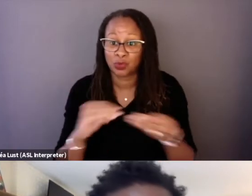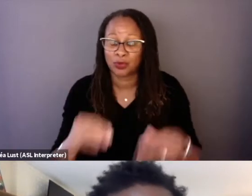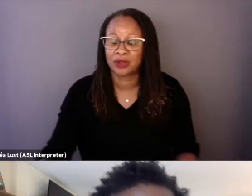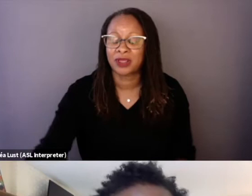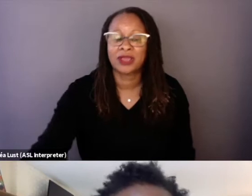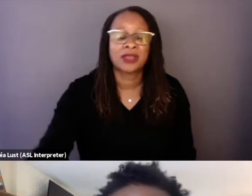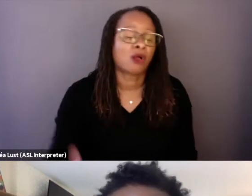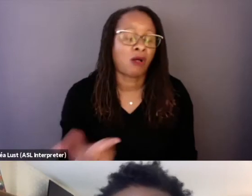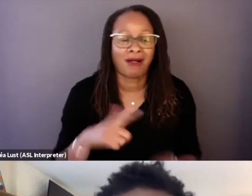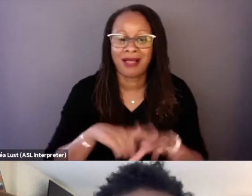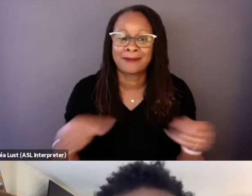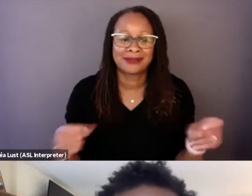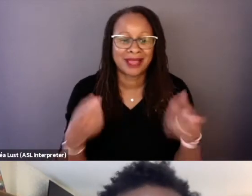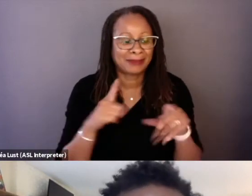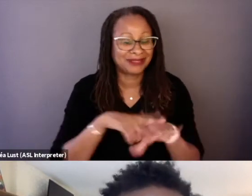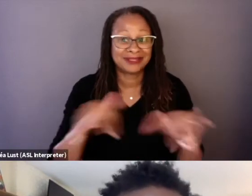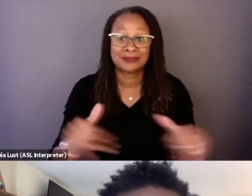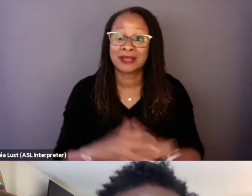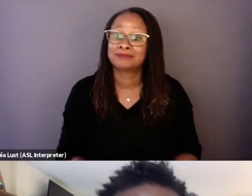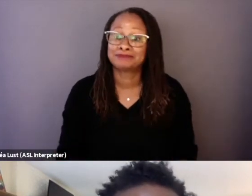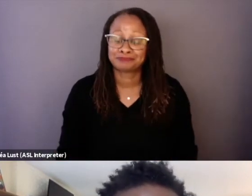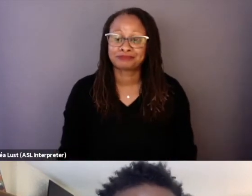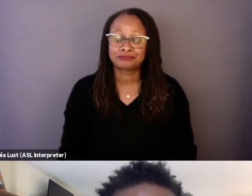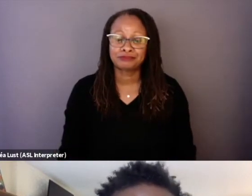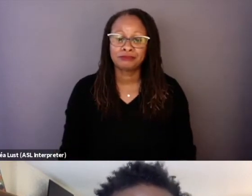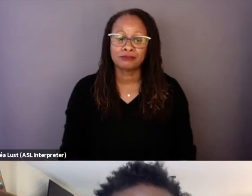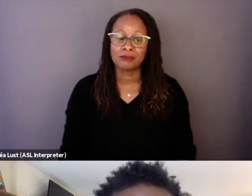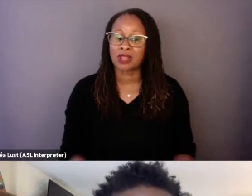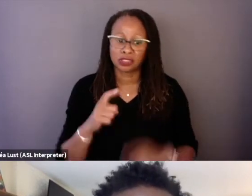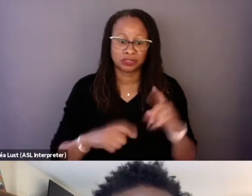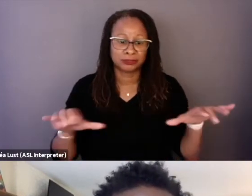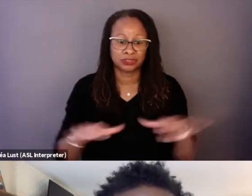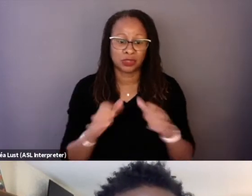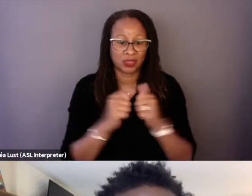And I think, you know, this couldn't have been done without the amazing team